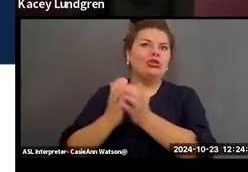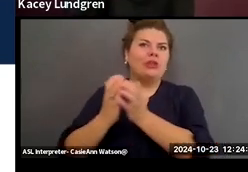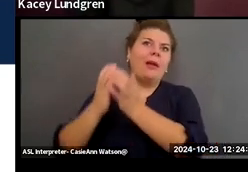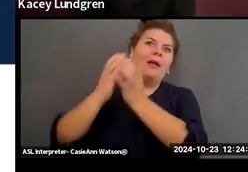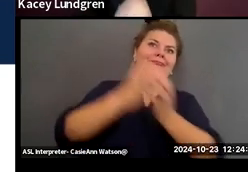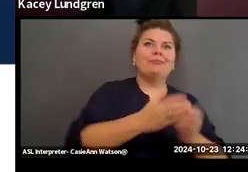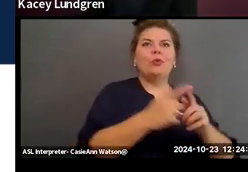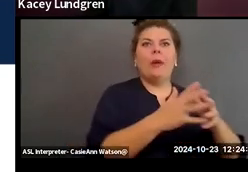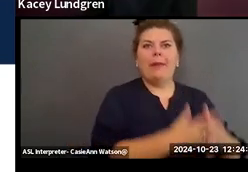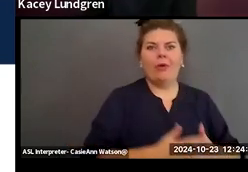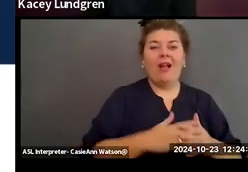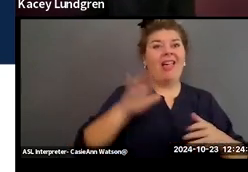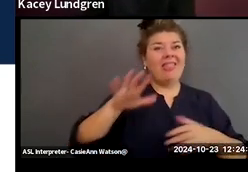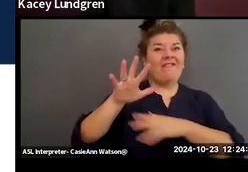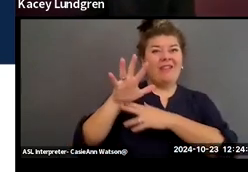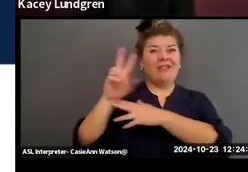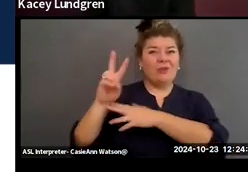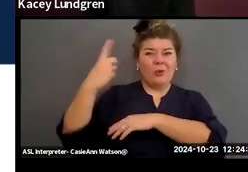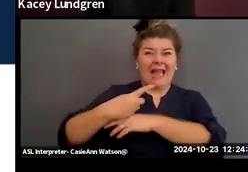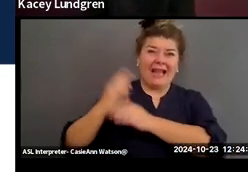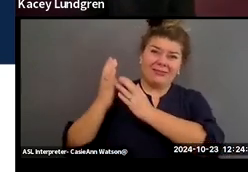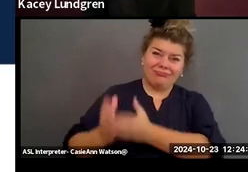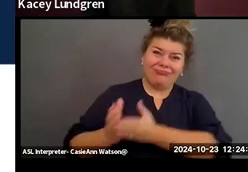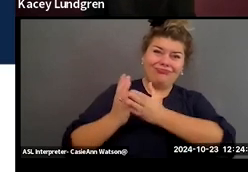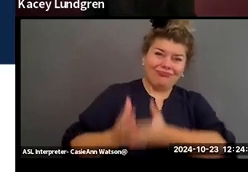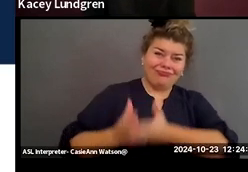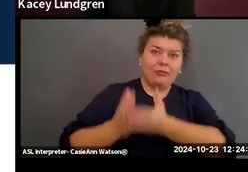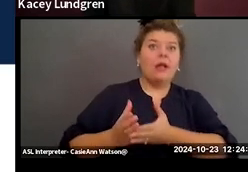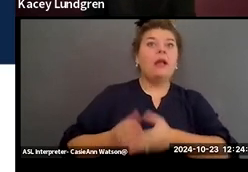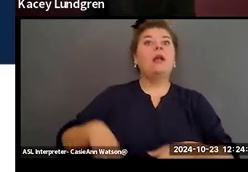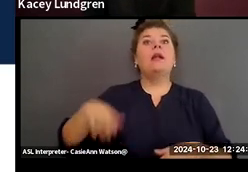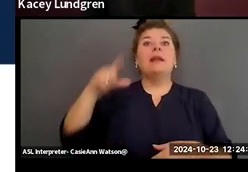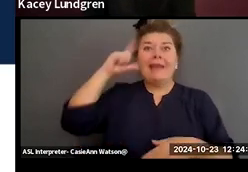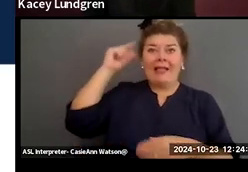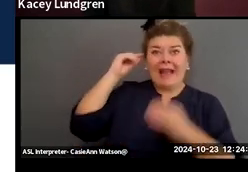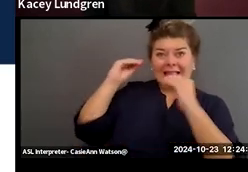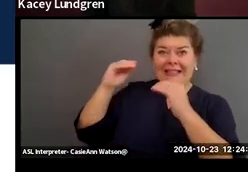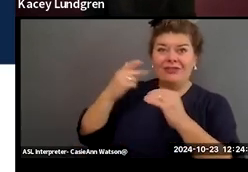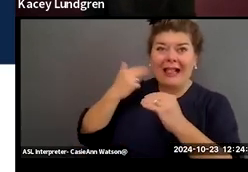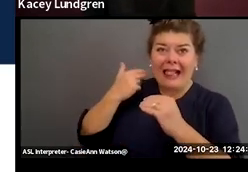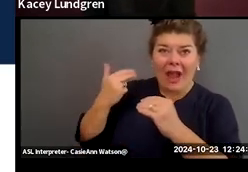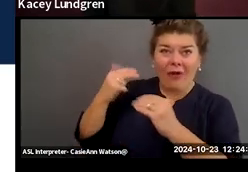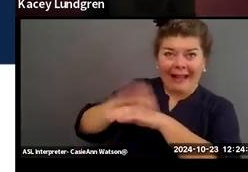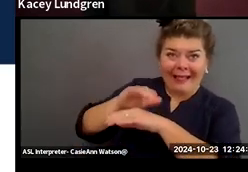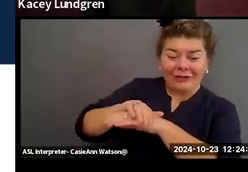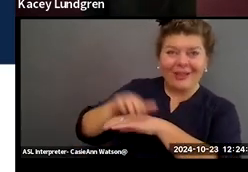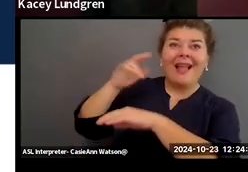Aver the 52-day voyage back to America, Gallaudet taught Clerc English while Claire continued to teach Gallaudet